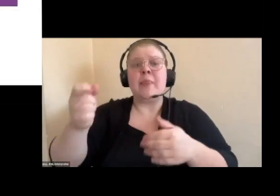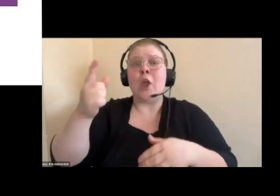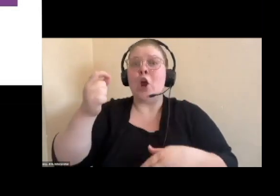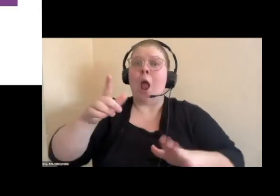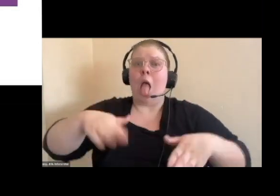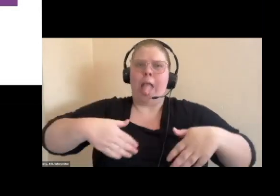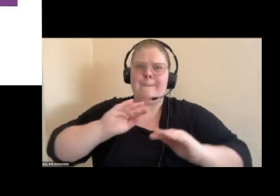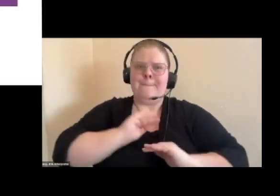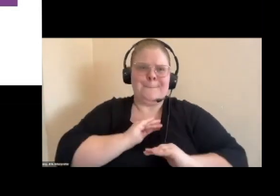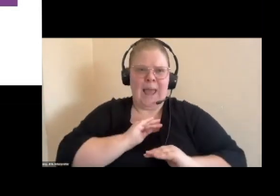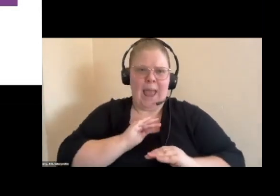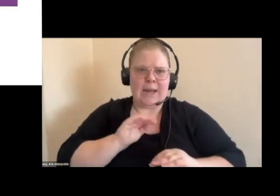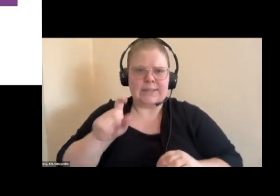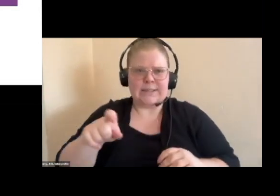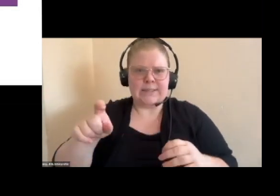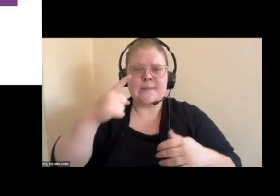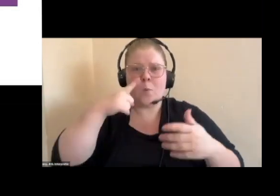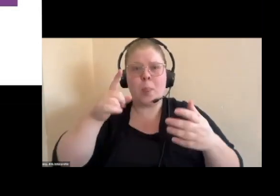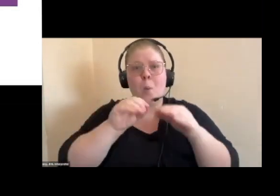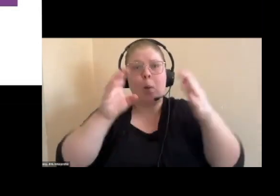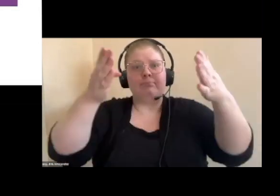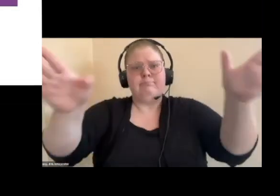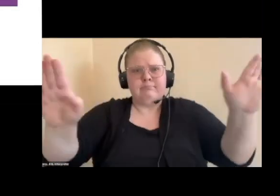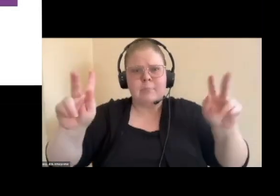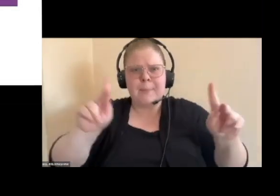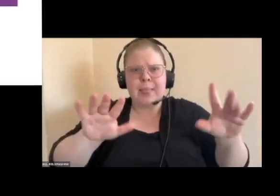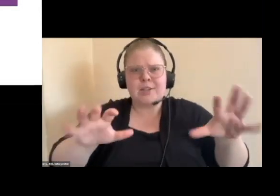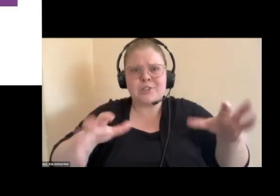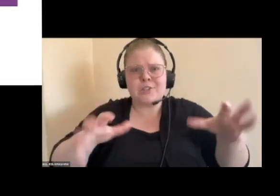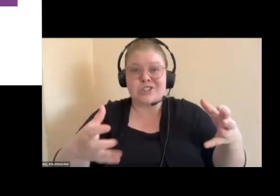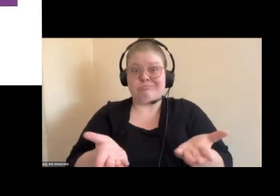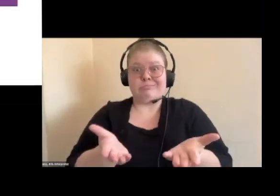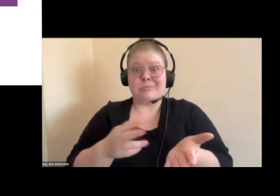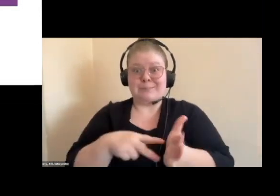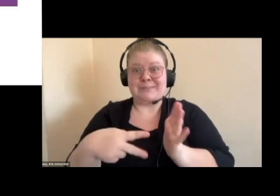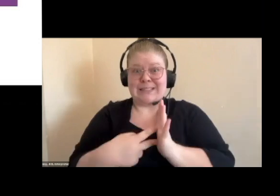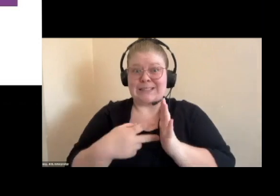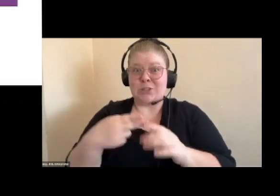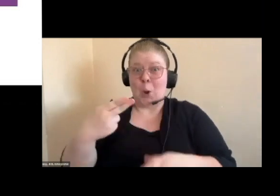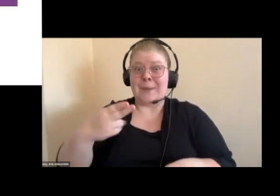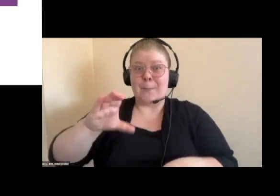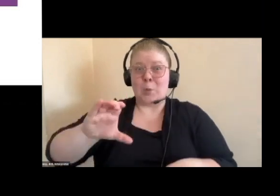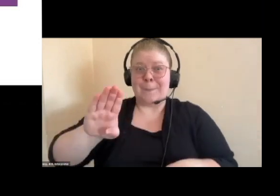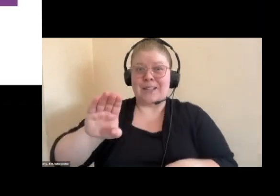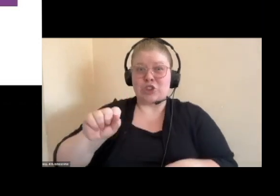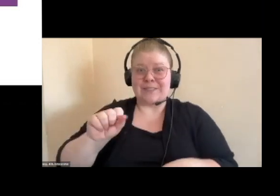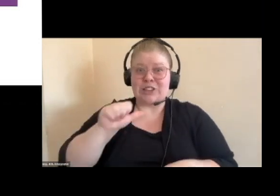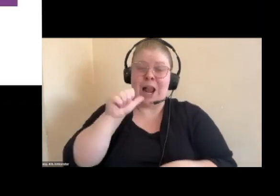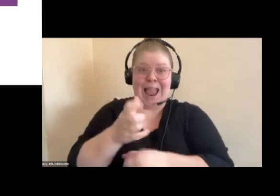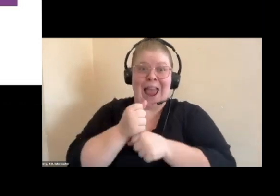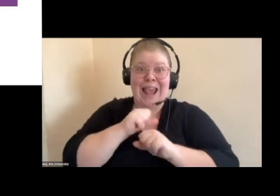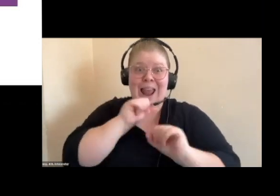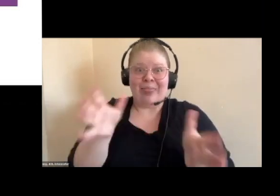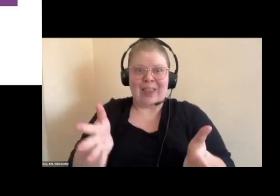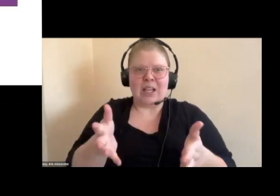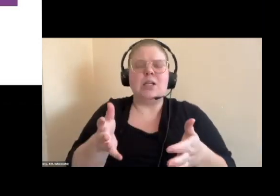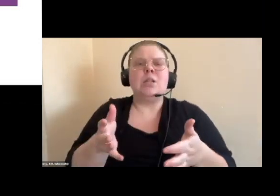among the bigger population who's not getting any home and community based services. But then even among people who are